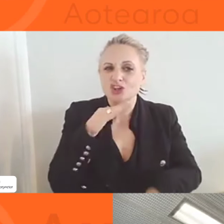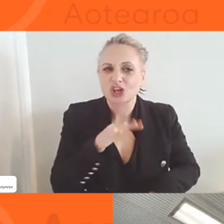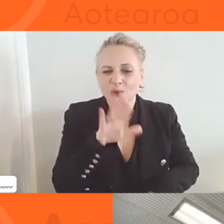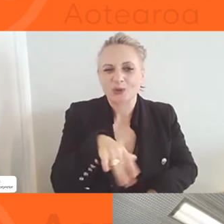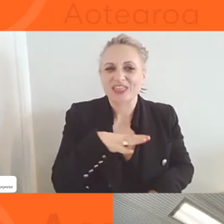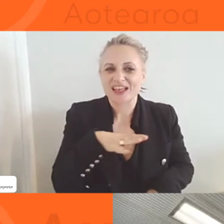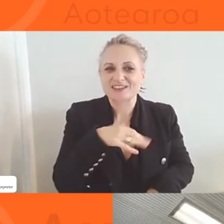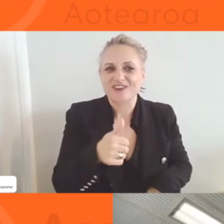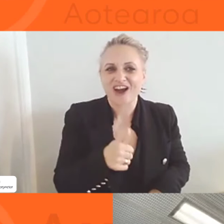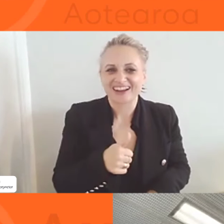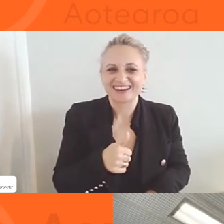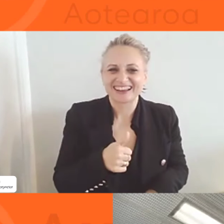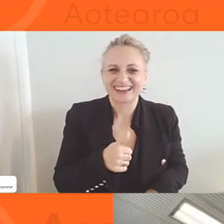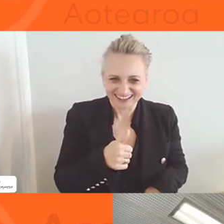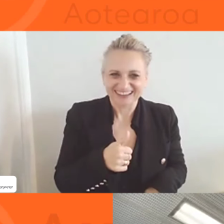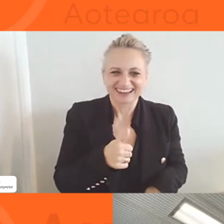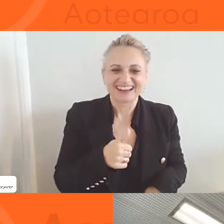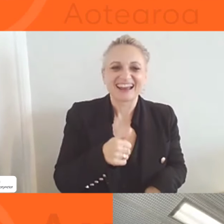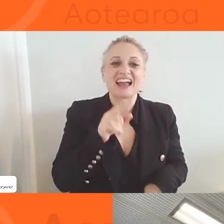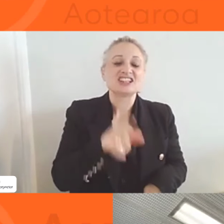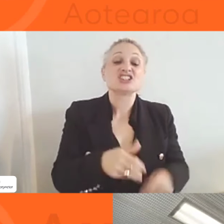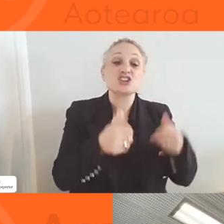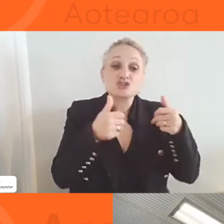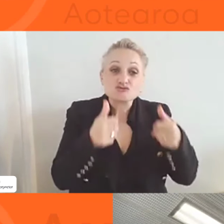to remember, I don't need to say anything until I get to talk about